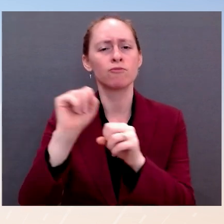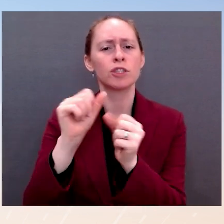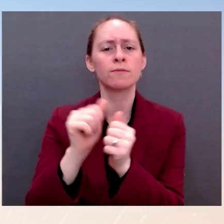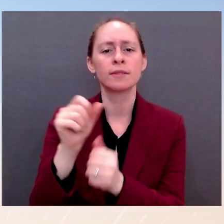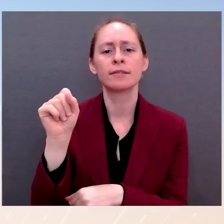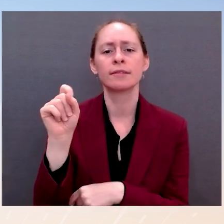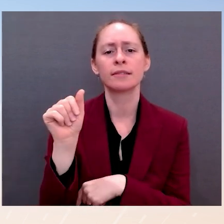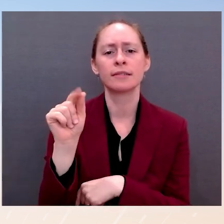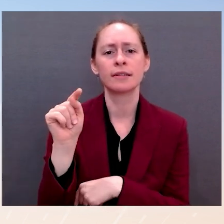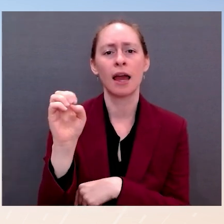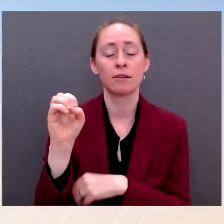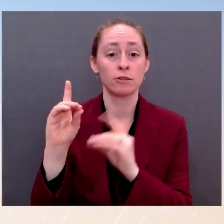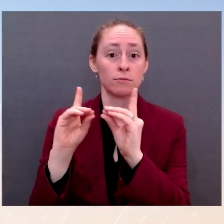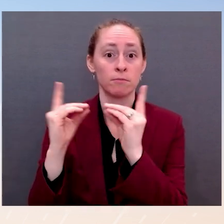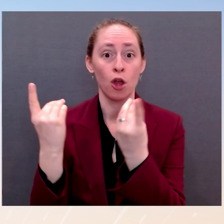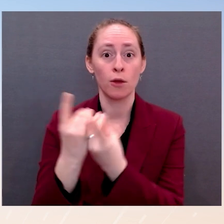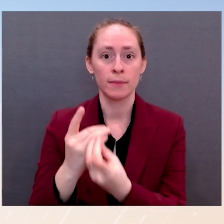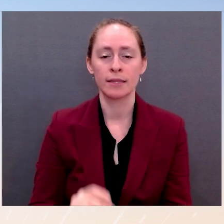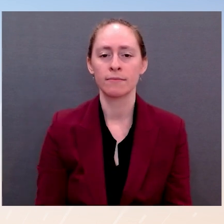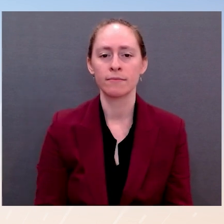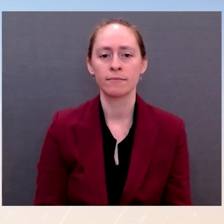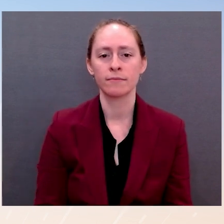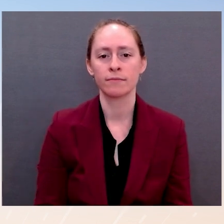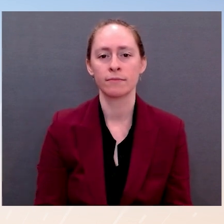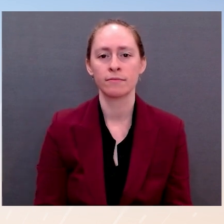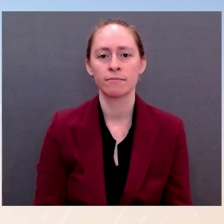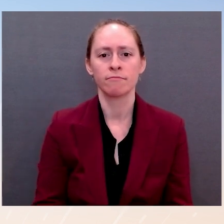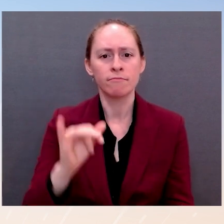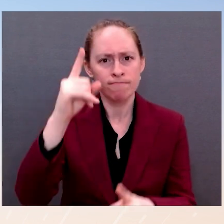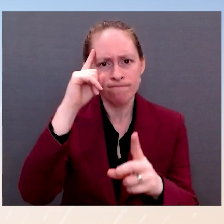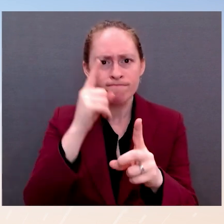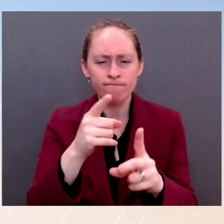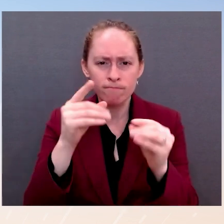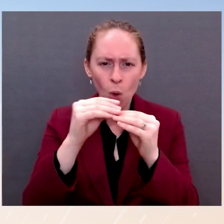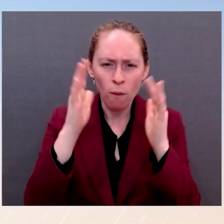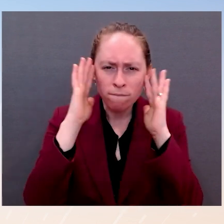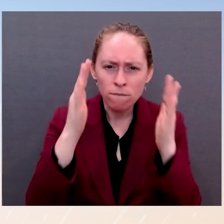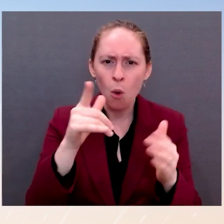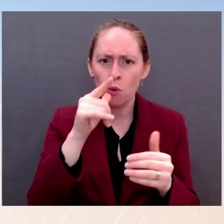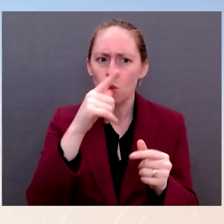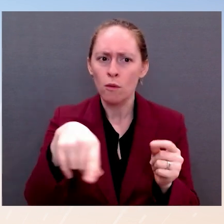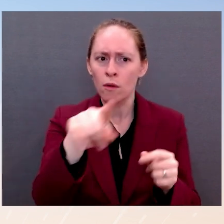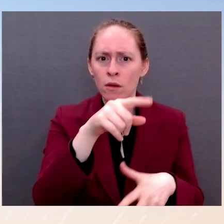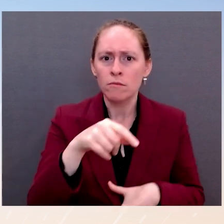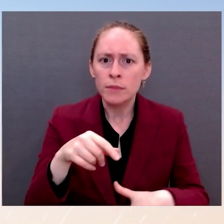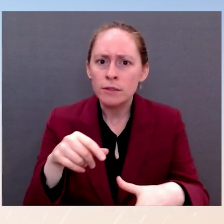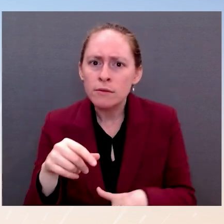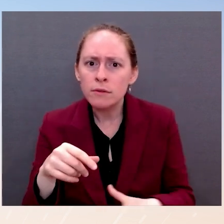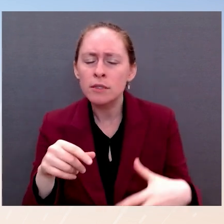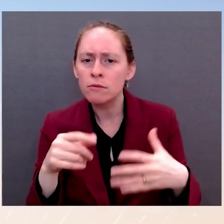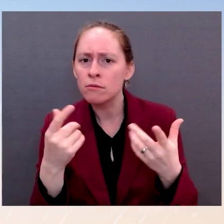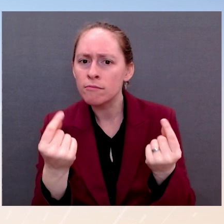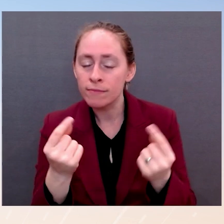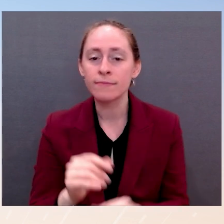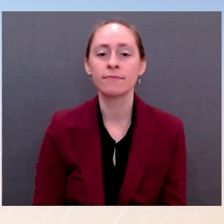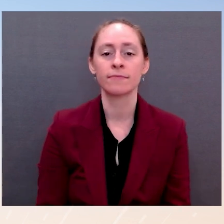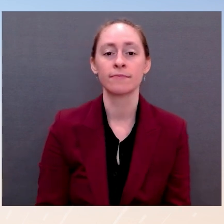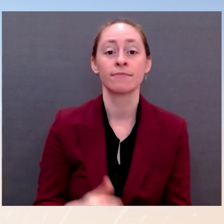where she's also focused on racial disparities in maternal and infant outcomes. We also have Dr. Carol Brown